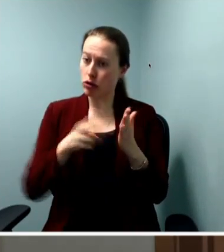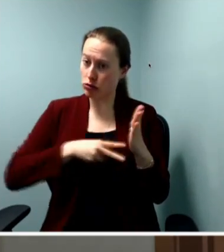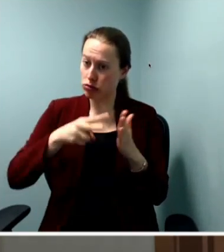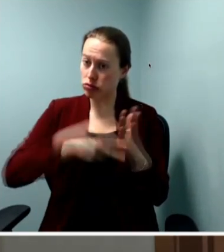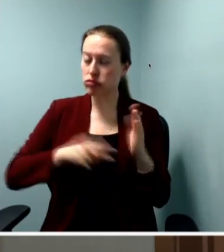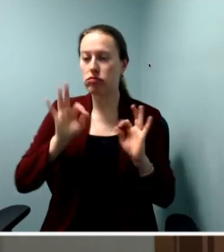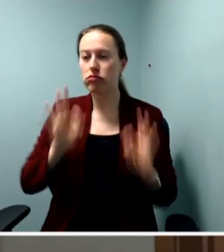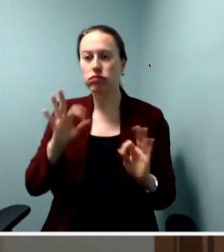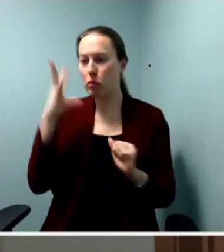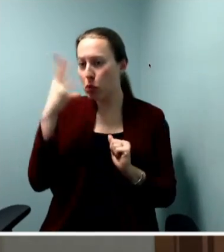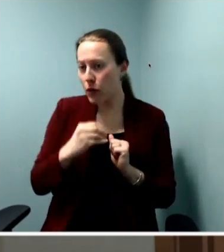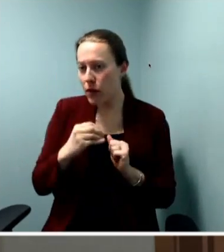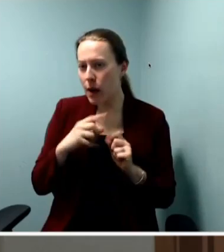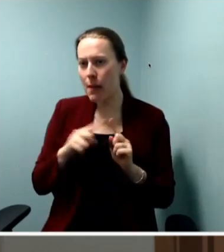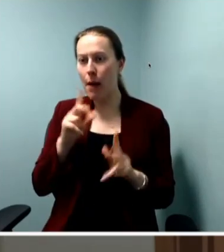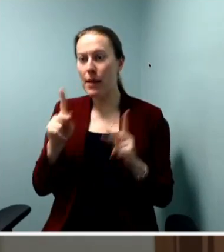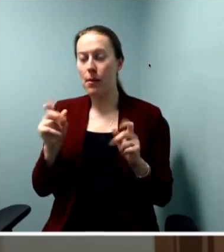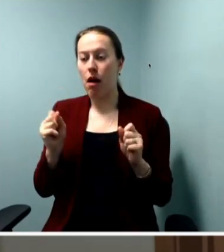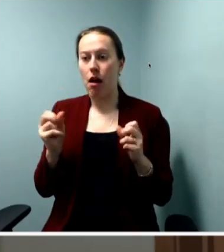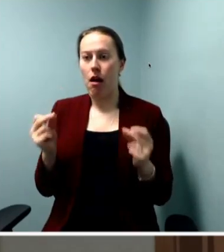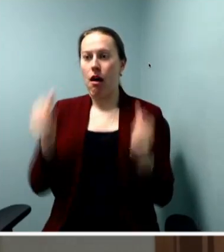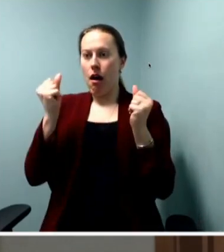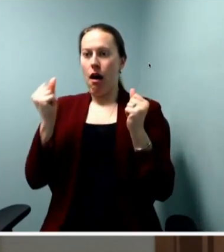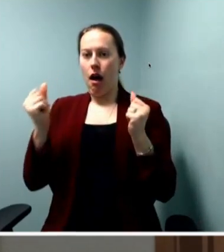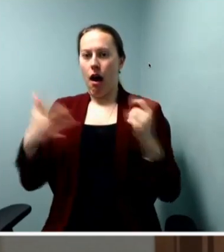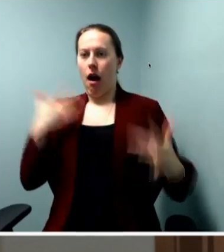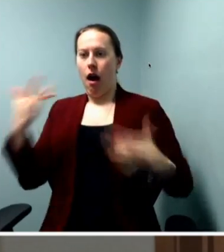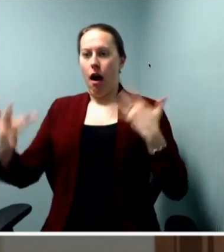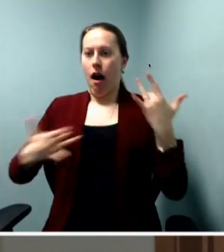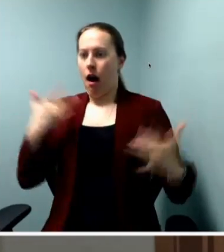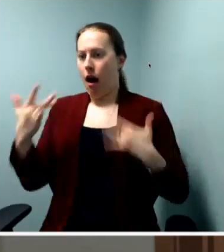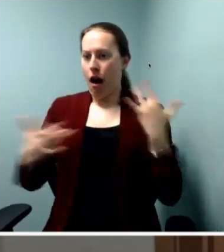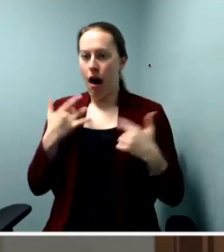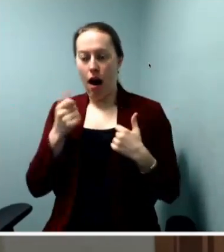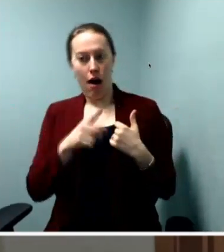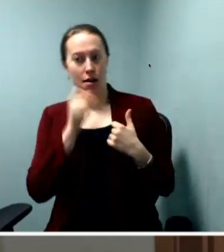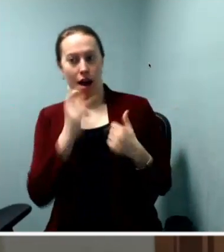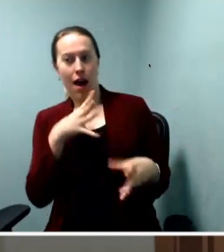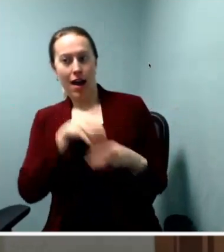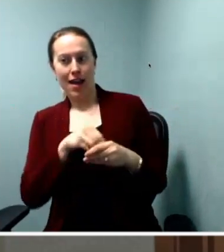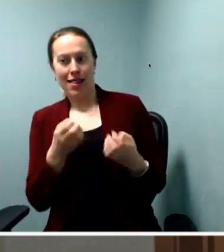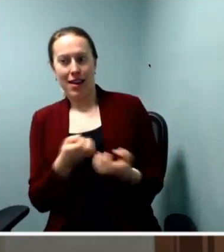they're just so excited that we're not in our equipment. This is what gives us our freedom!